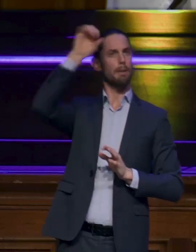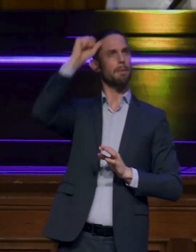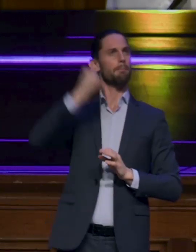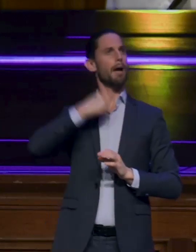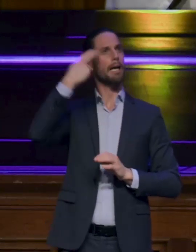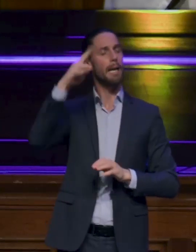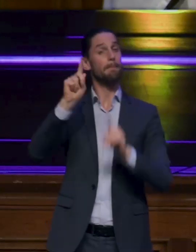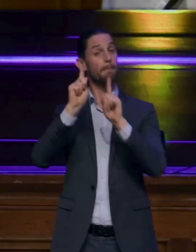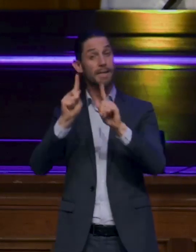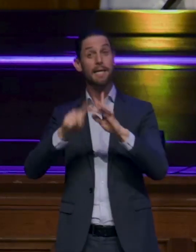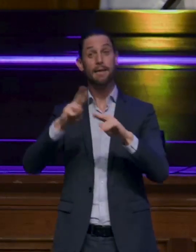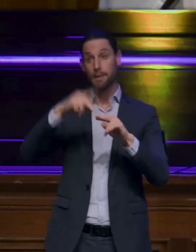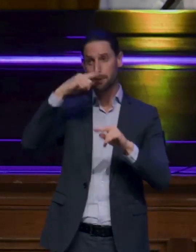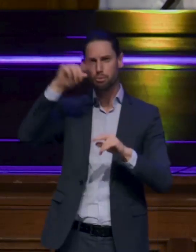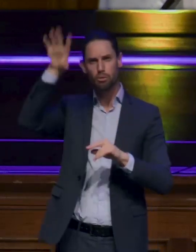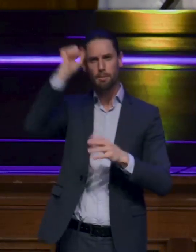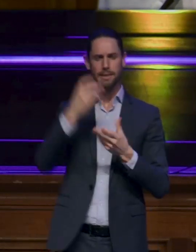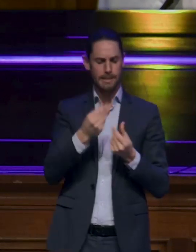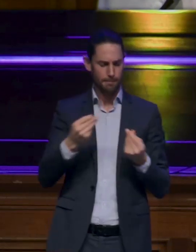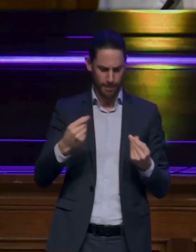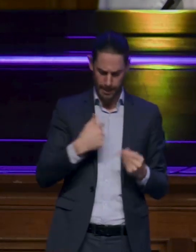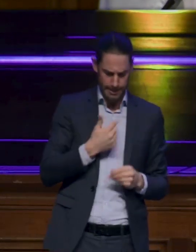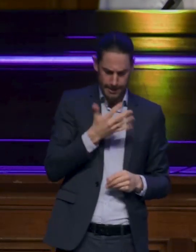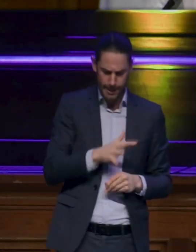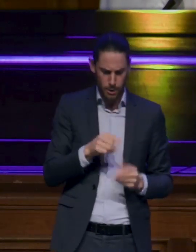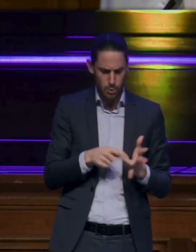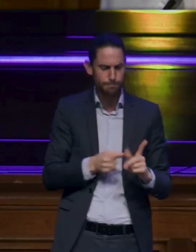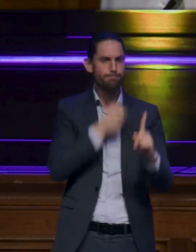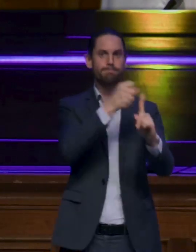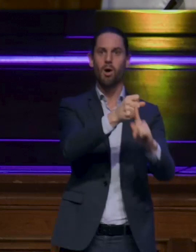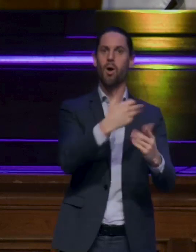remember something we did that meant something to someone you know if the